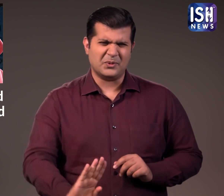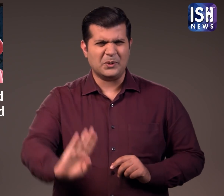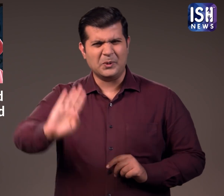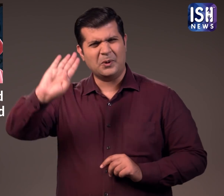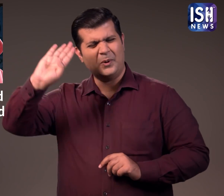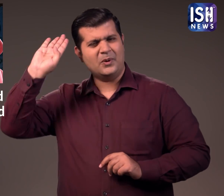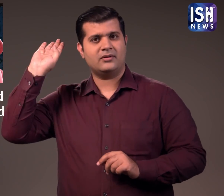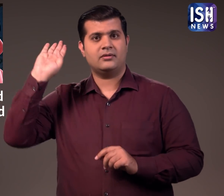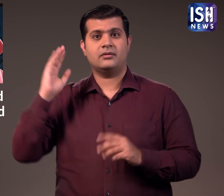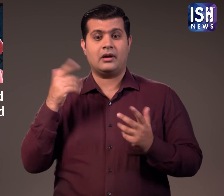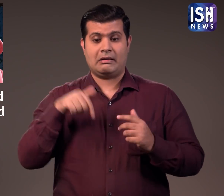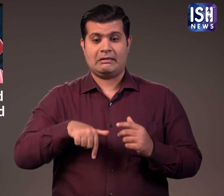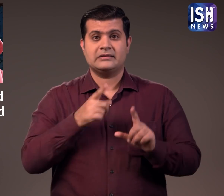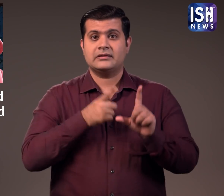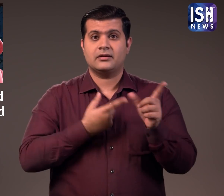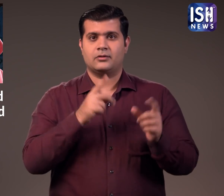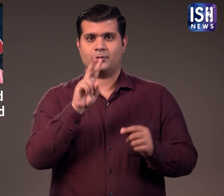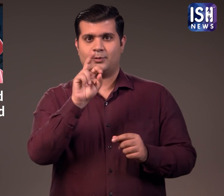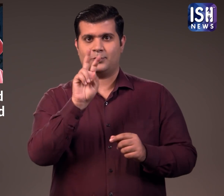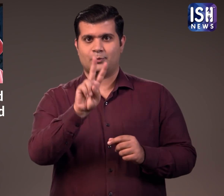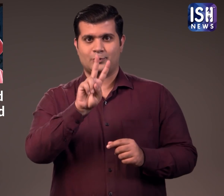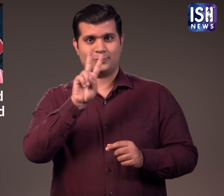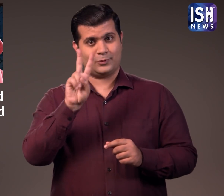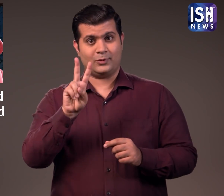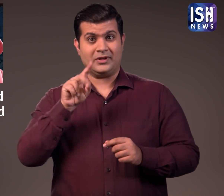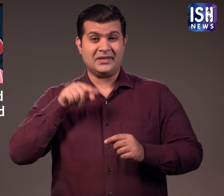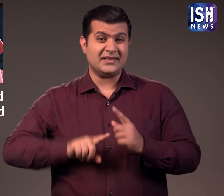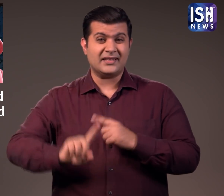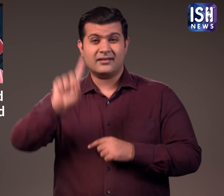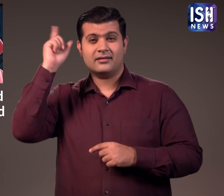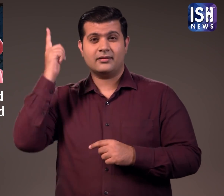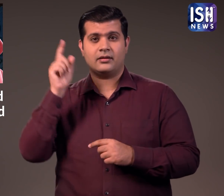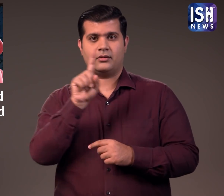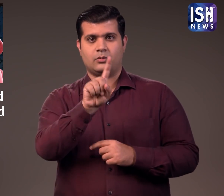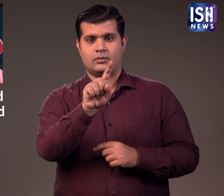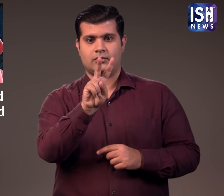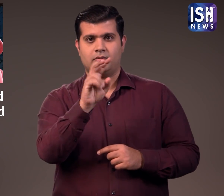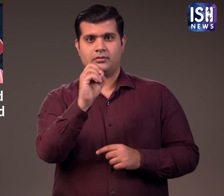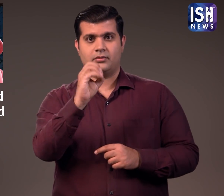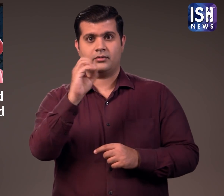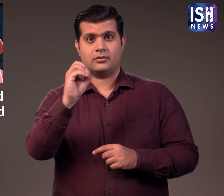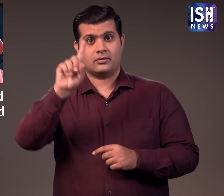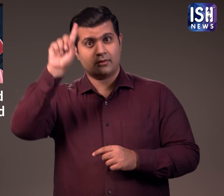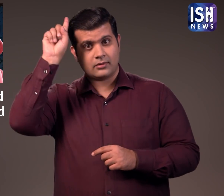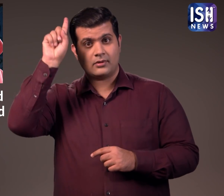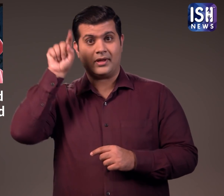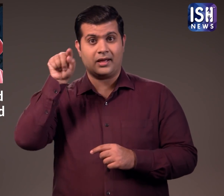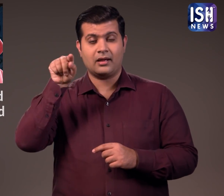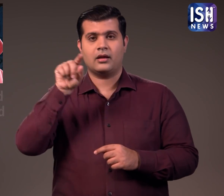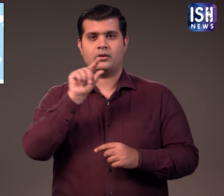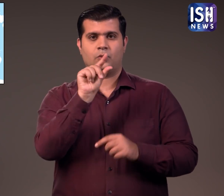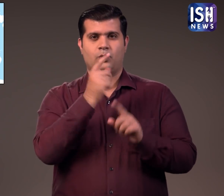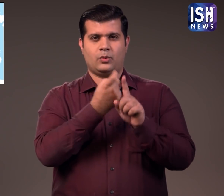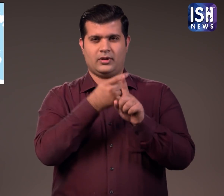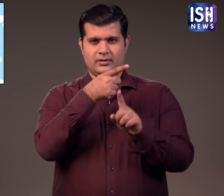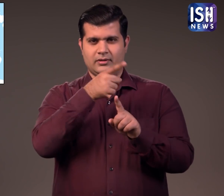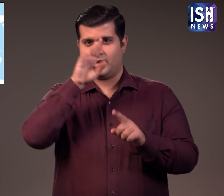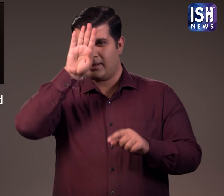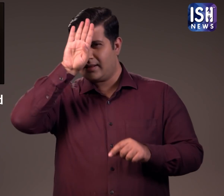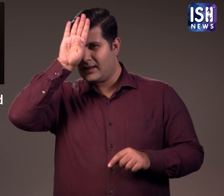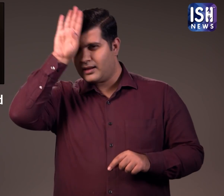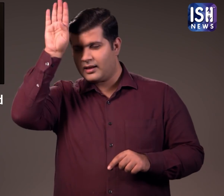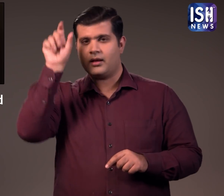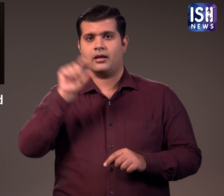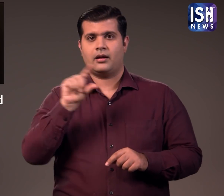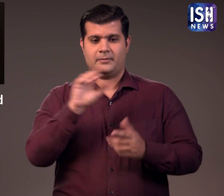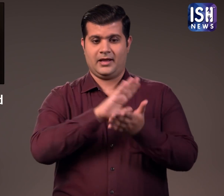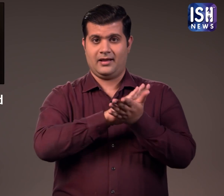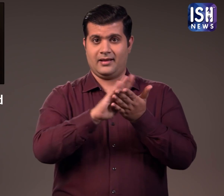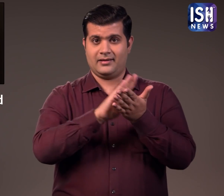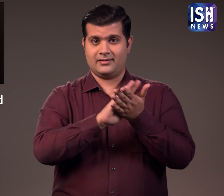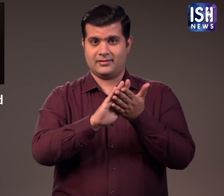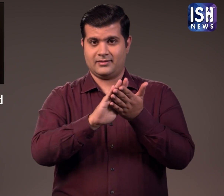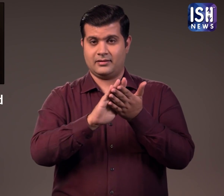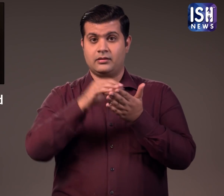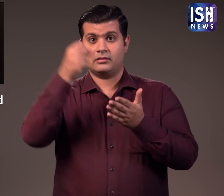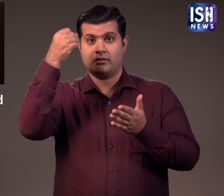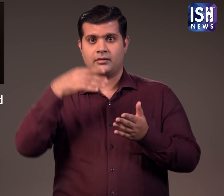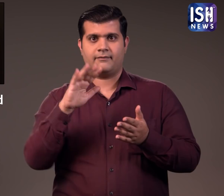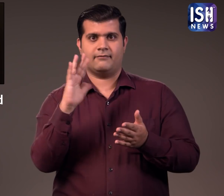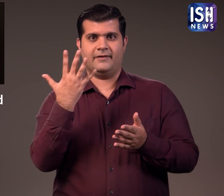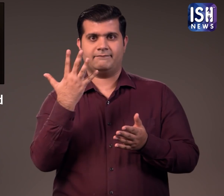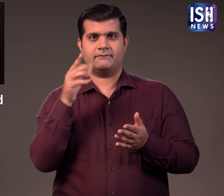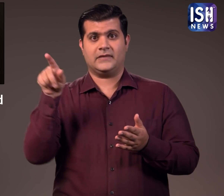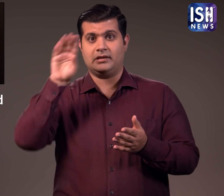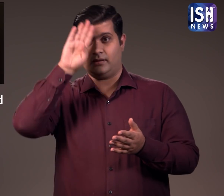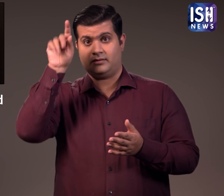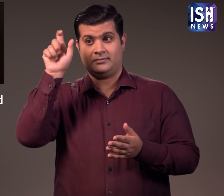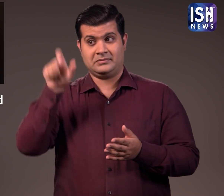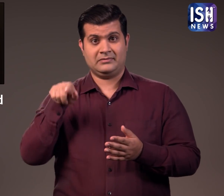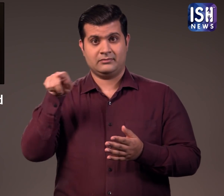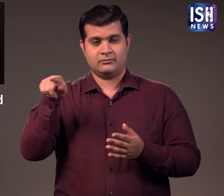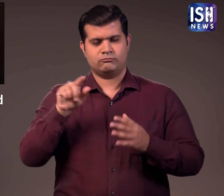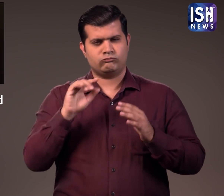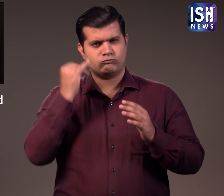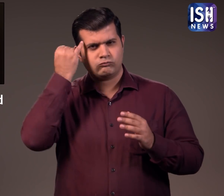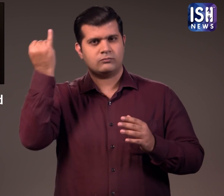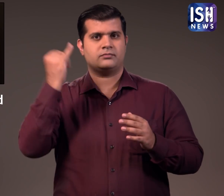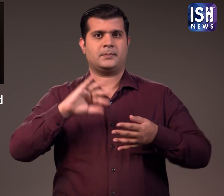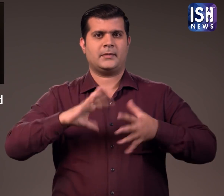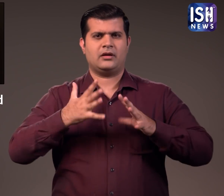No! It was started a very long time back in the 1200s by the British monarch King Henry the fifth.